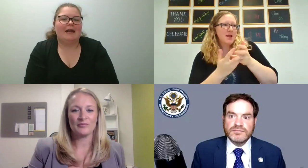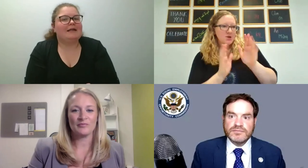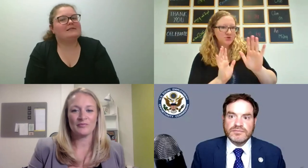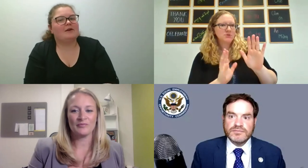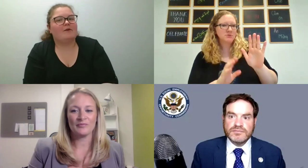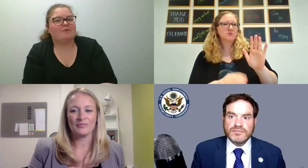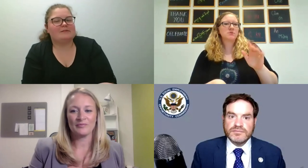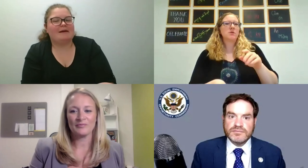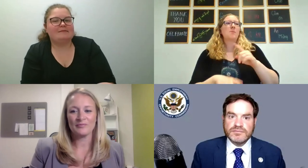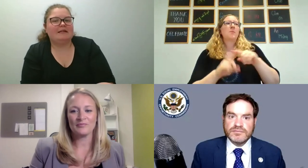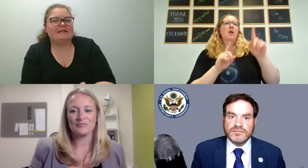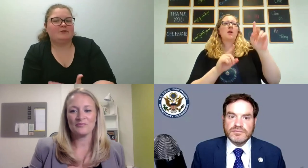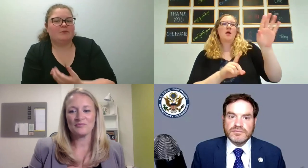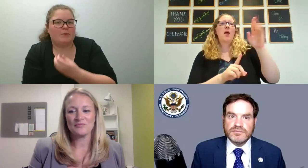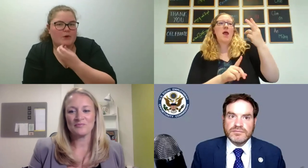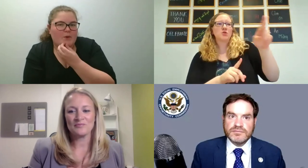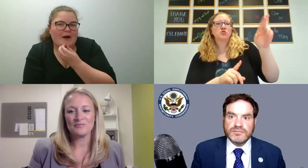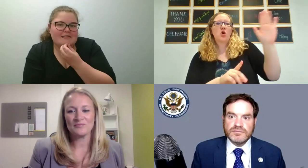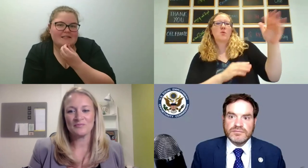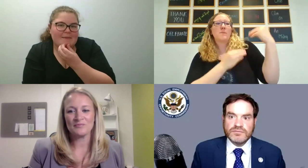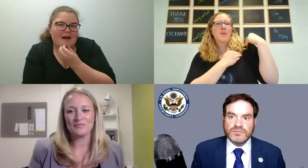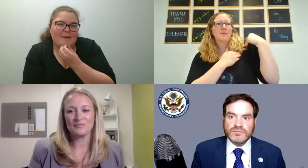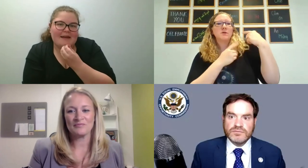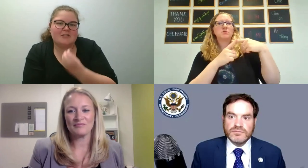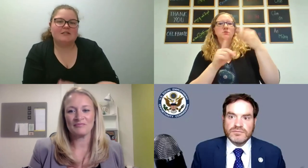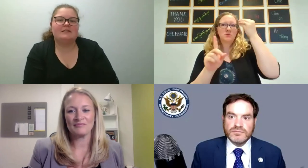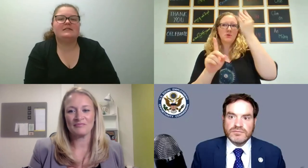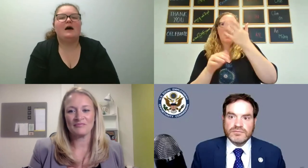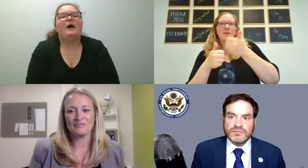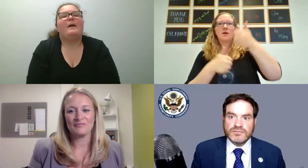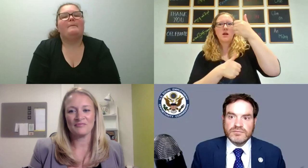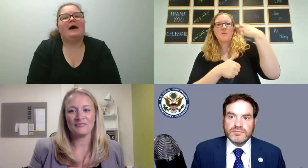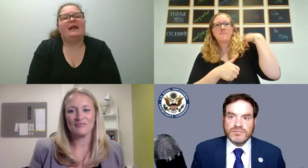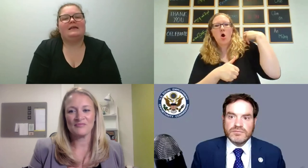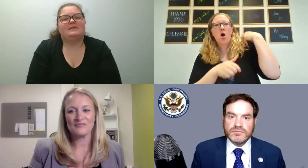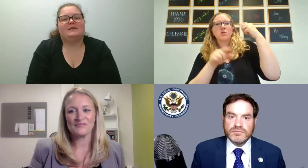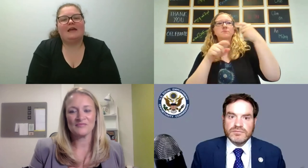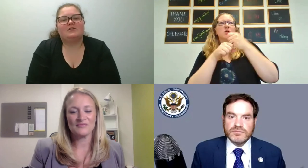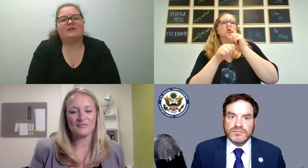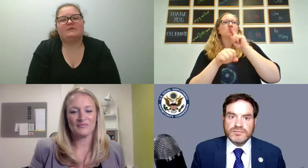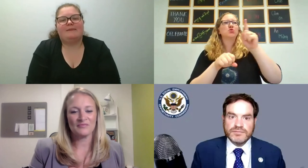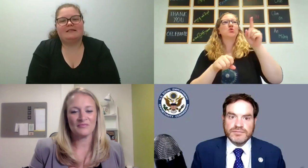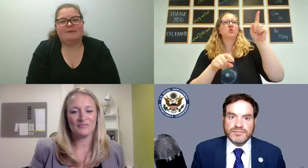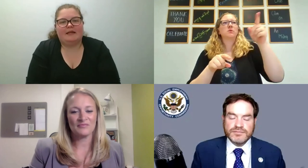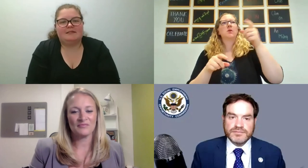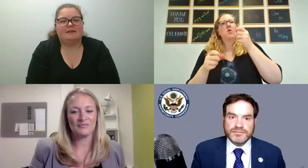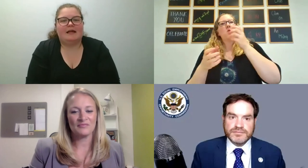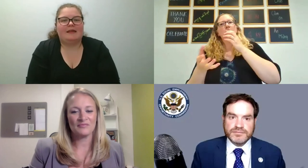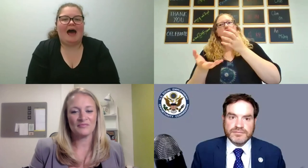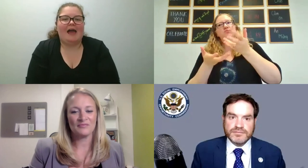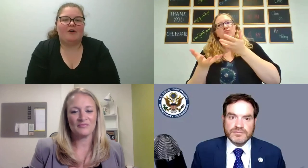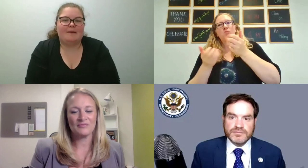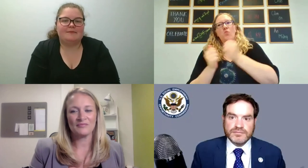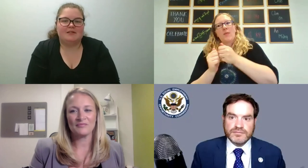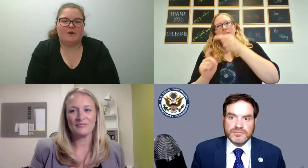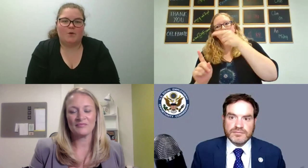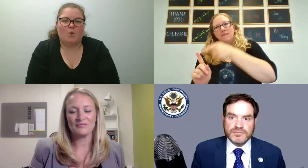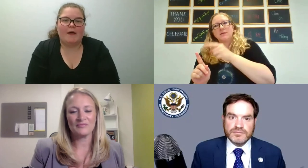and it is their responsibility to request some accommodations, but it's HR's responsibility to let the hire ups know